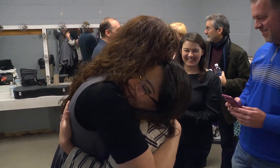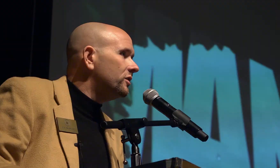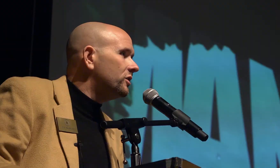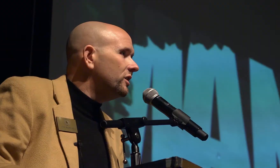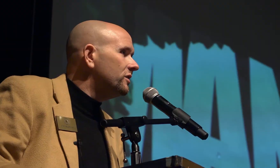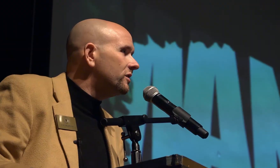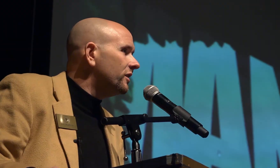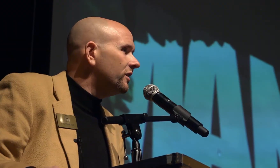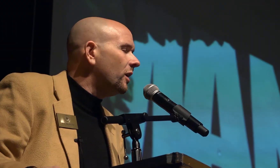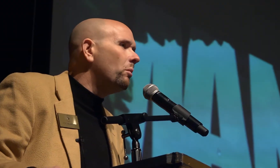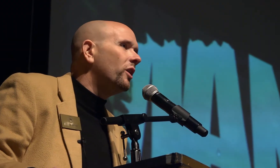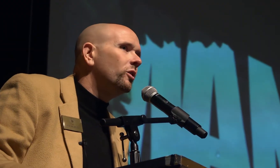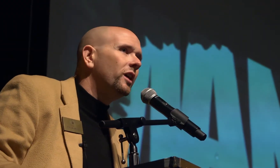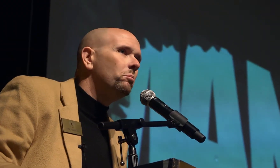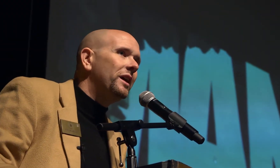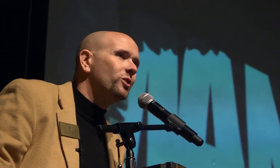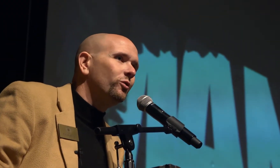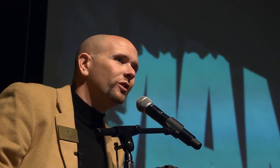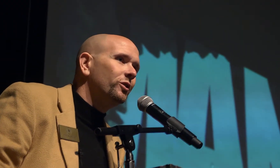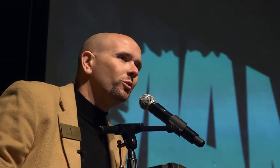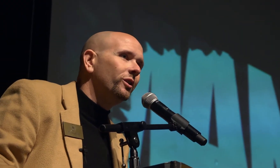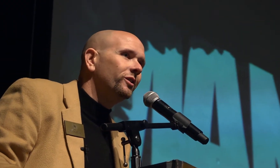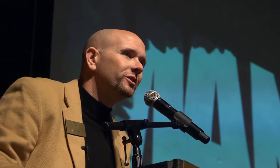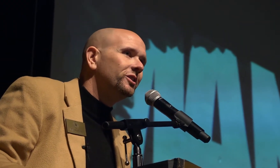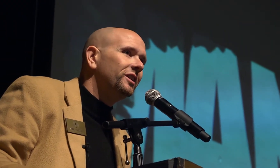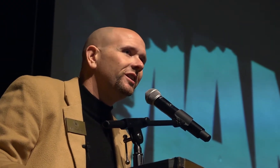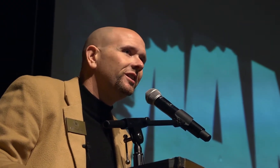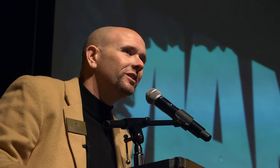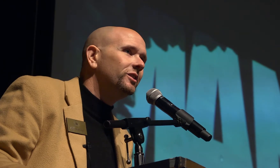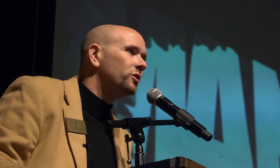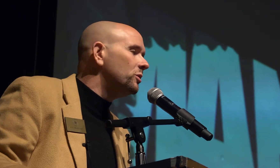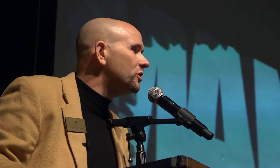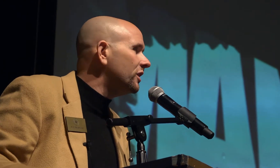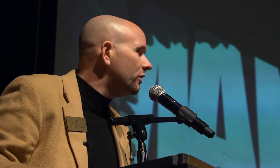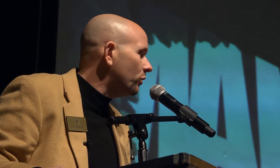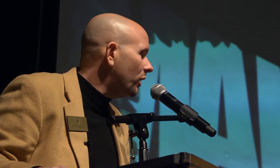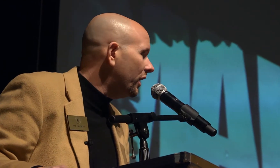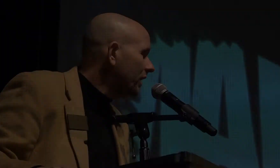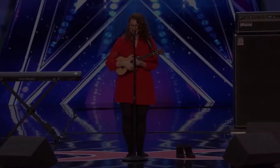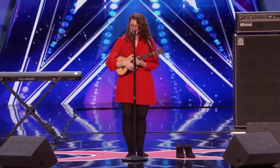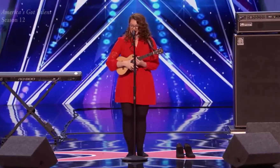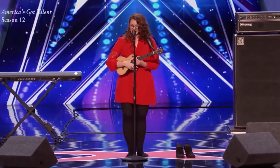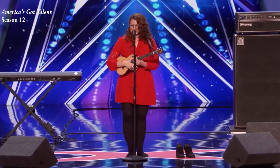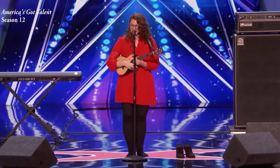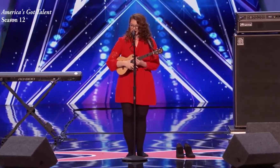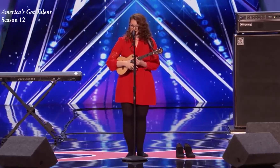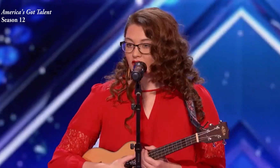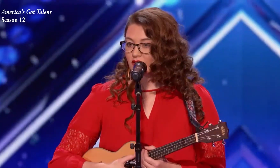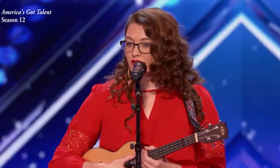She's a modern-day Beethoven, if you will. She does music a different way.